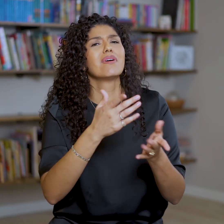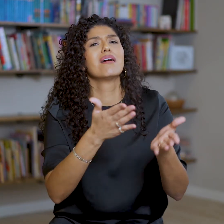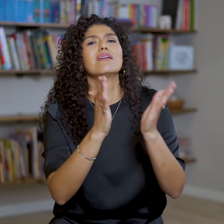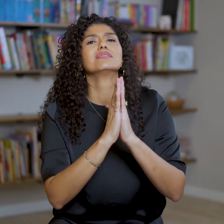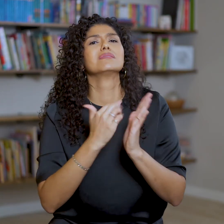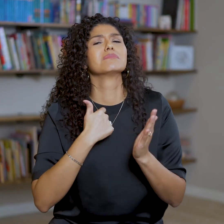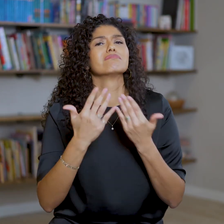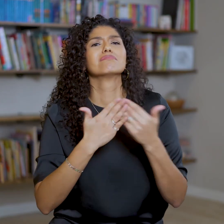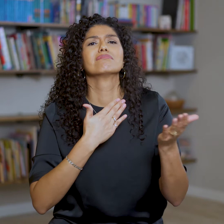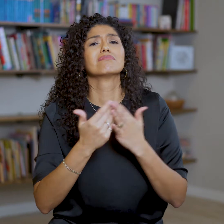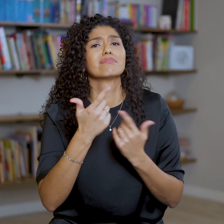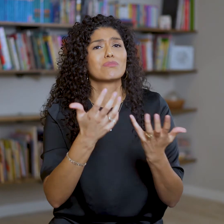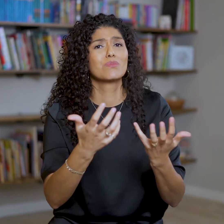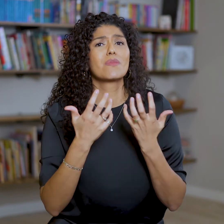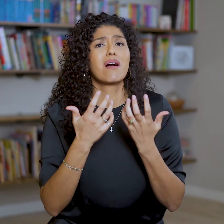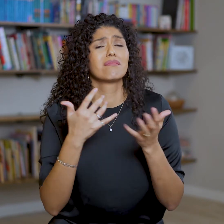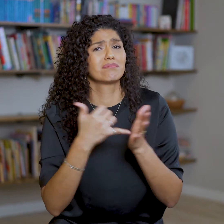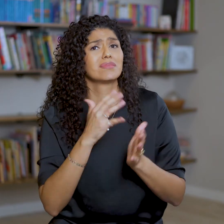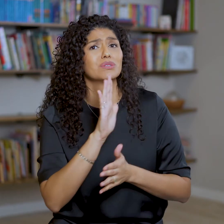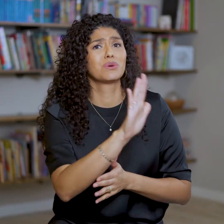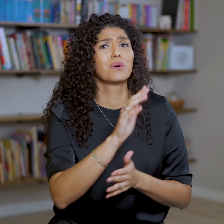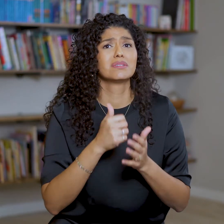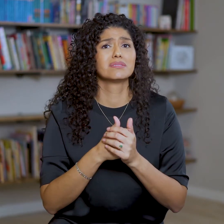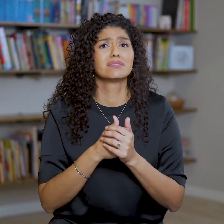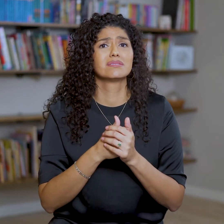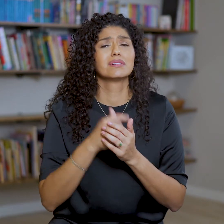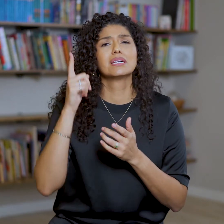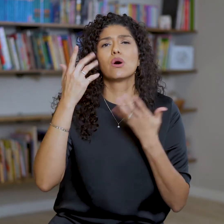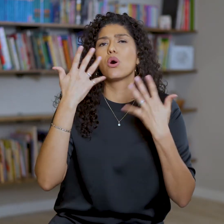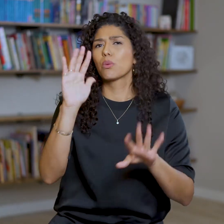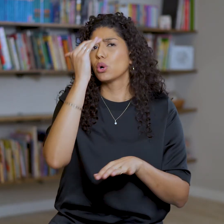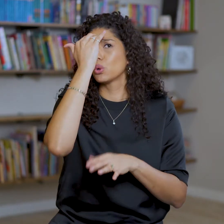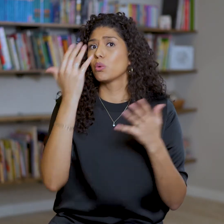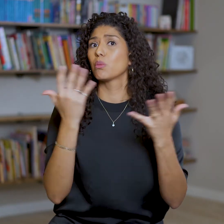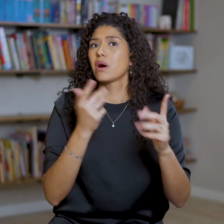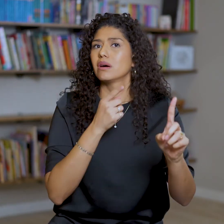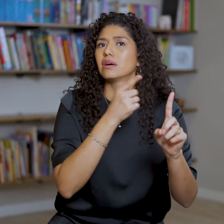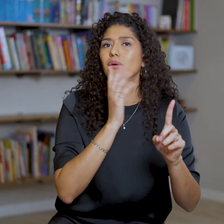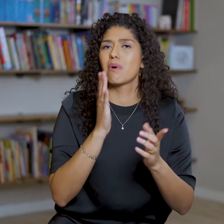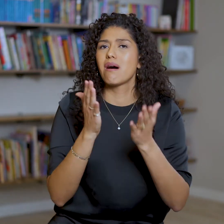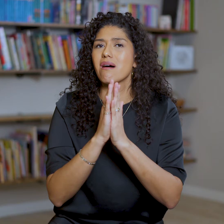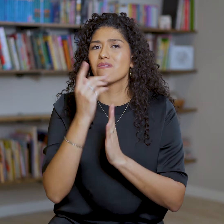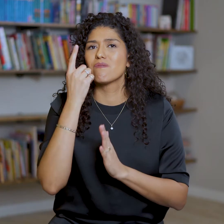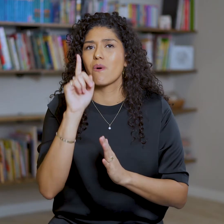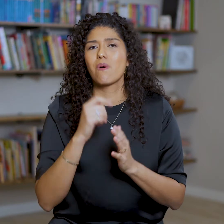“Ask Me for whatever you want, and it’s yours.” He knows what Solomon is going to ask for,